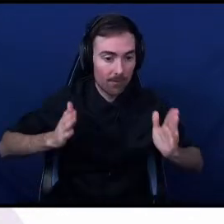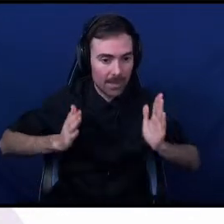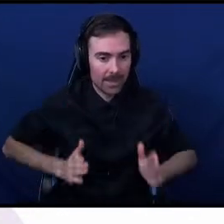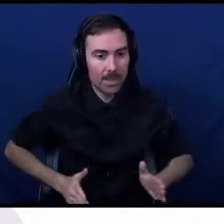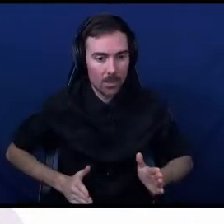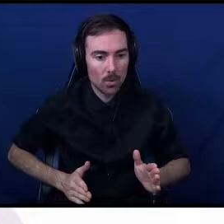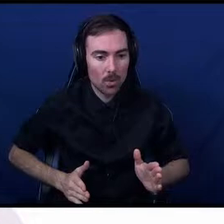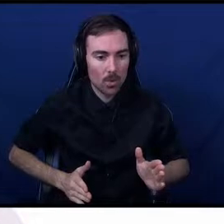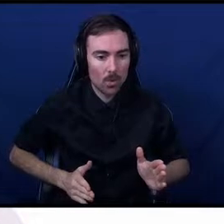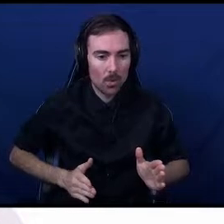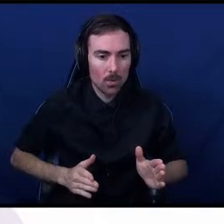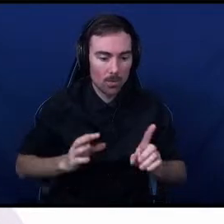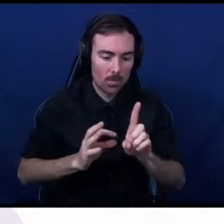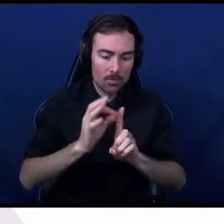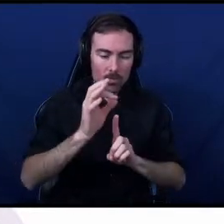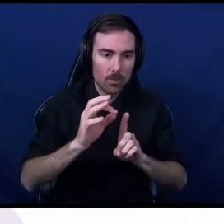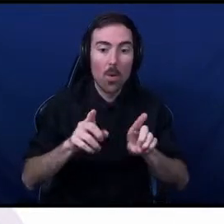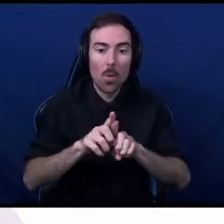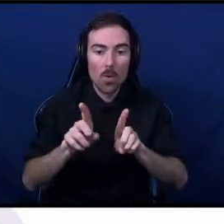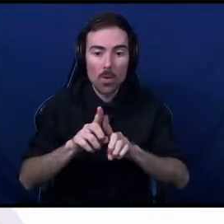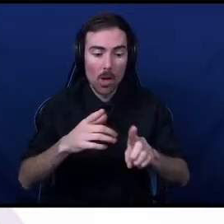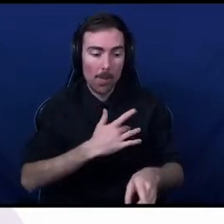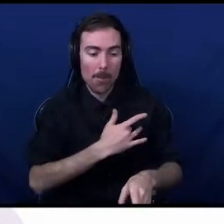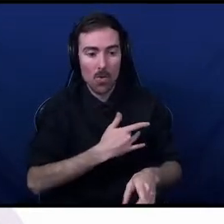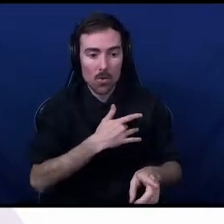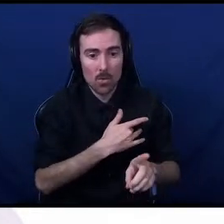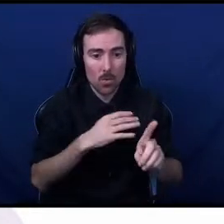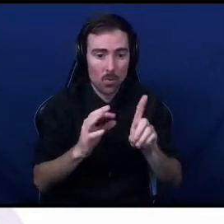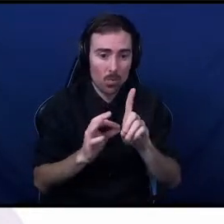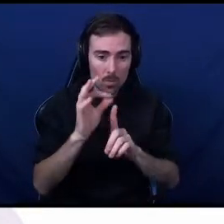And I think coupling Mechanical Engineering alongside emotional